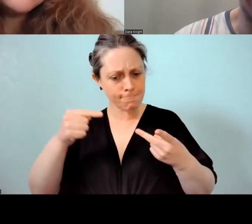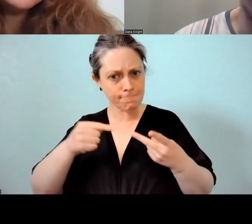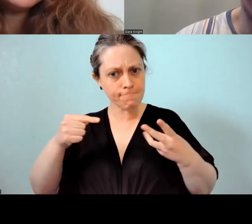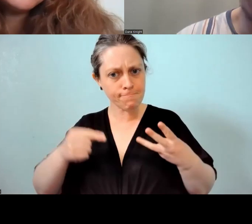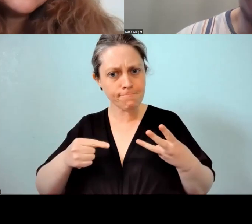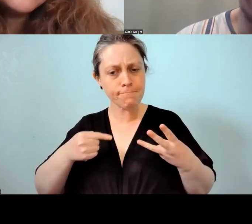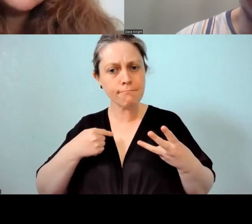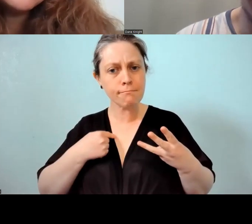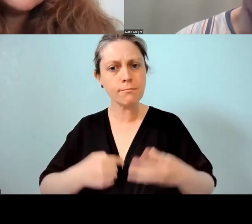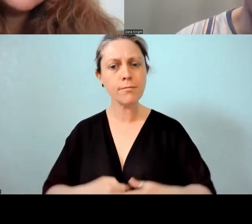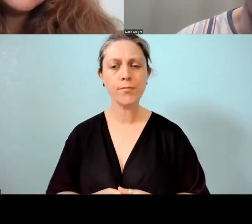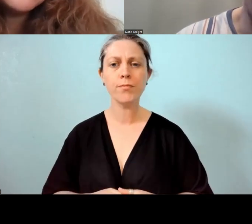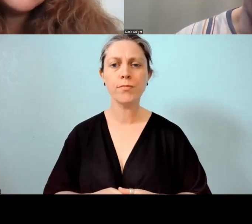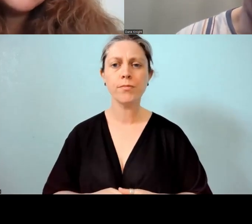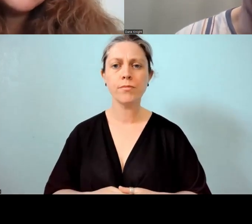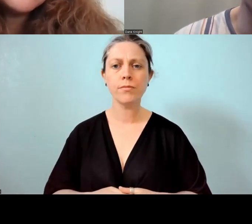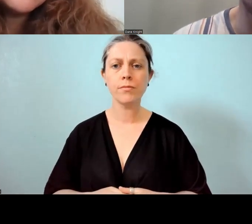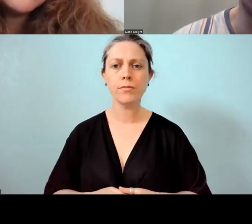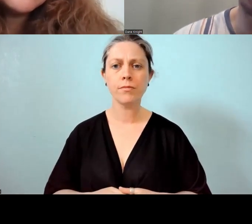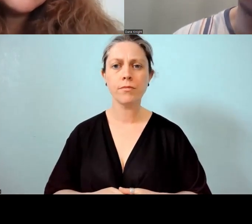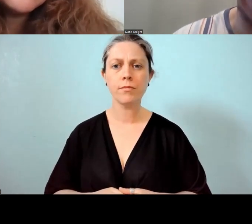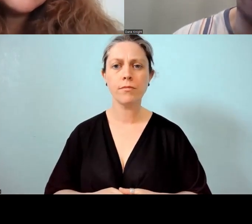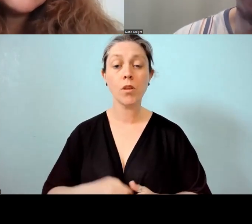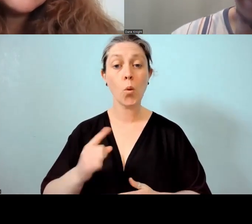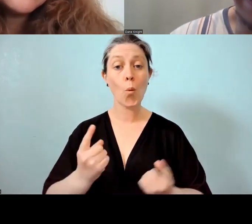And I think one of the things that I'm noticing now